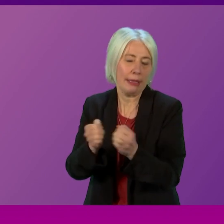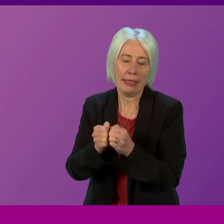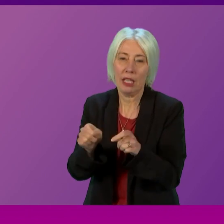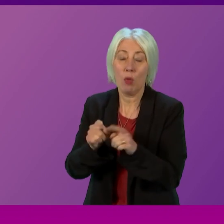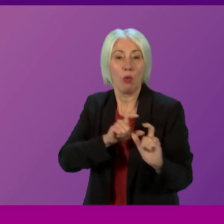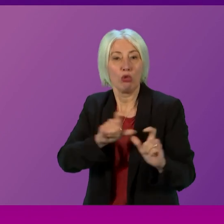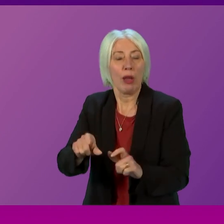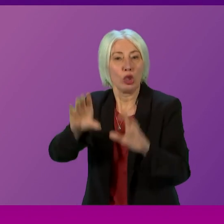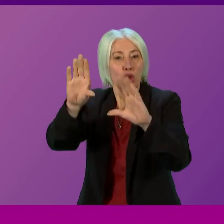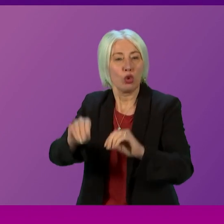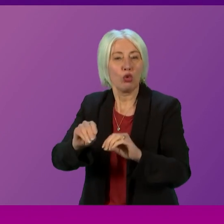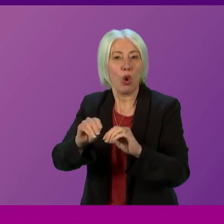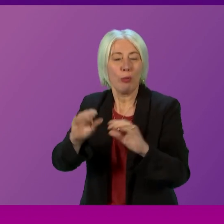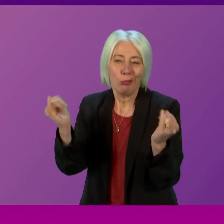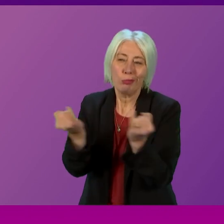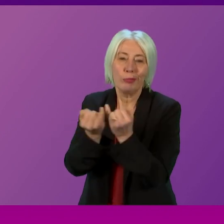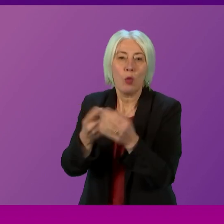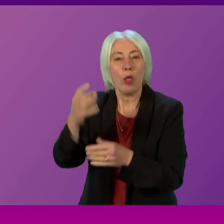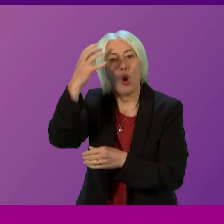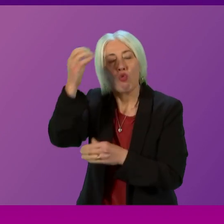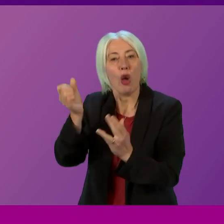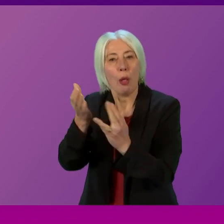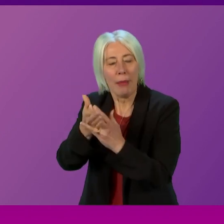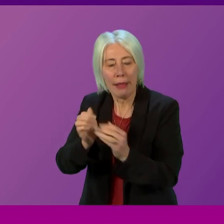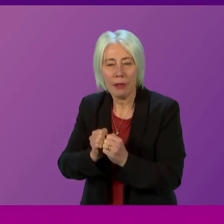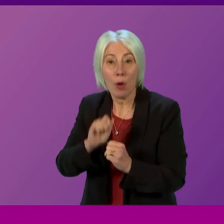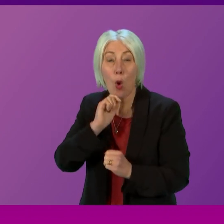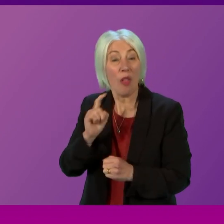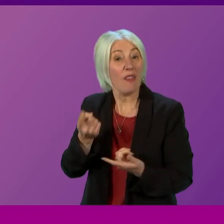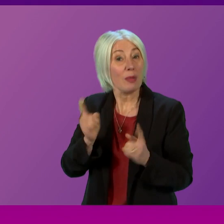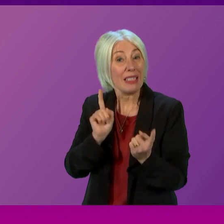on-going dispute with Royal Mail. Will the First Minister meet the Communication